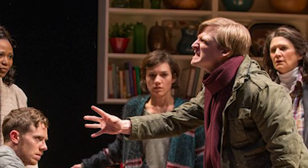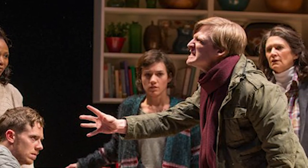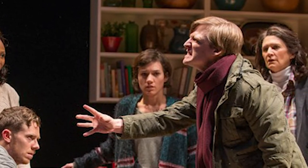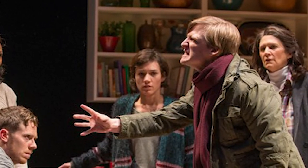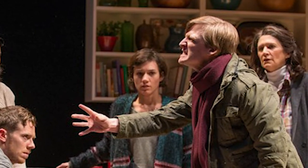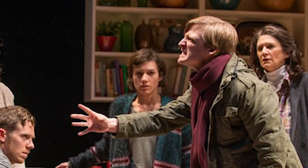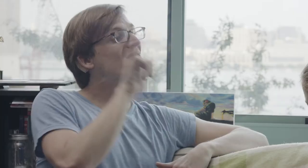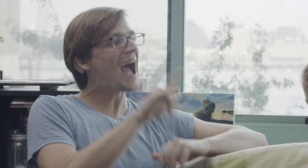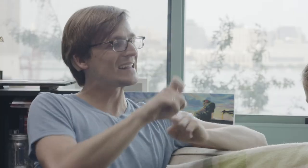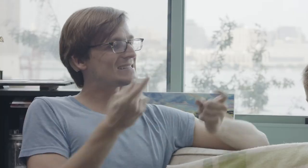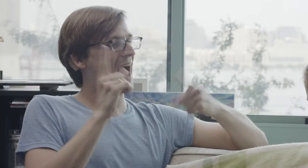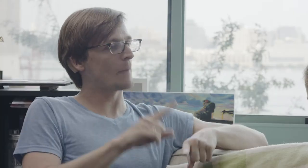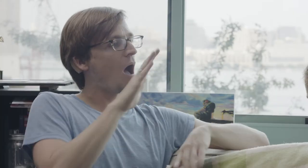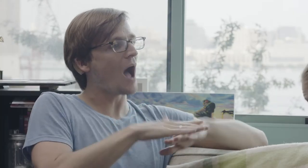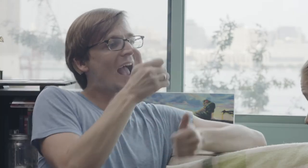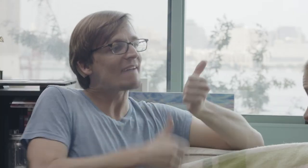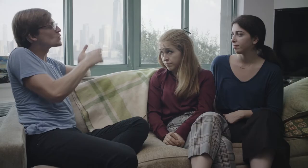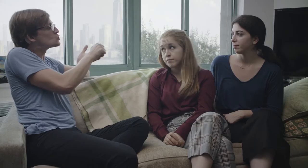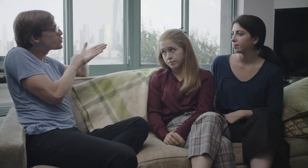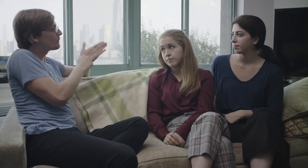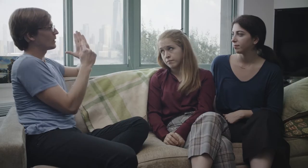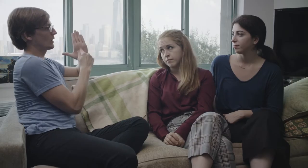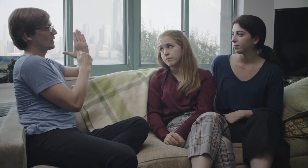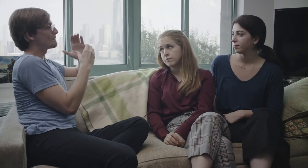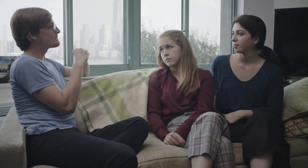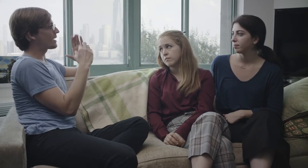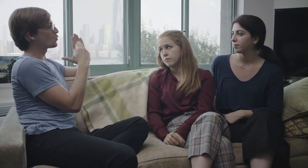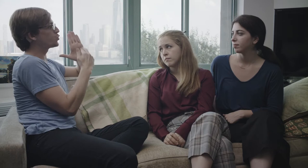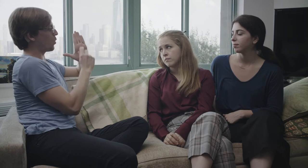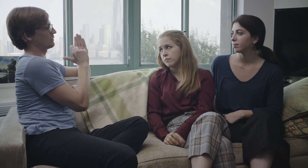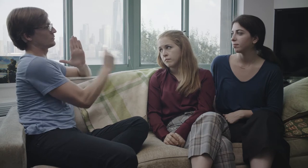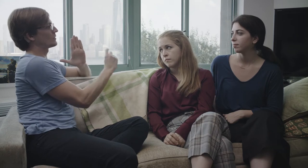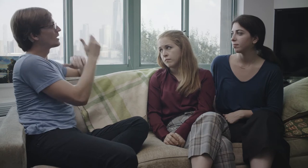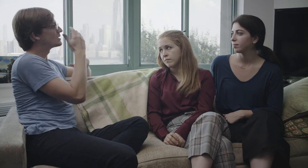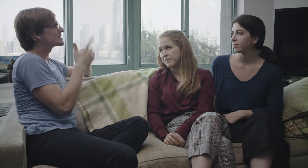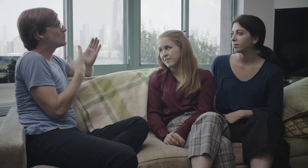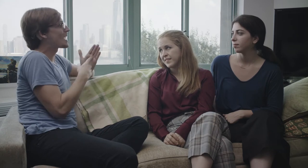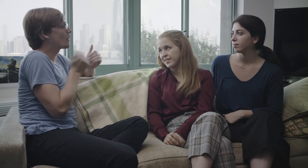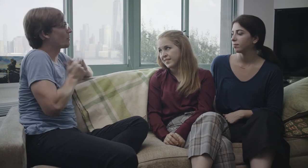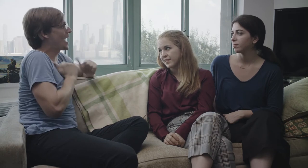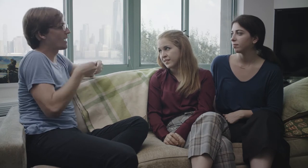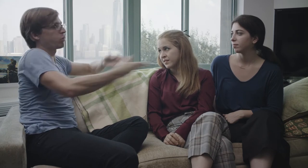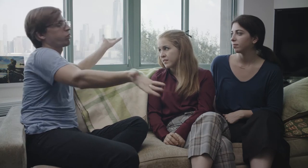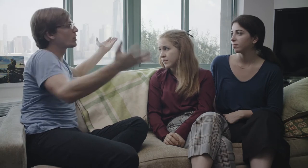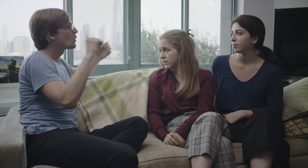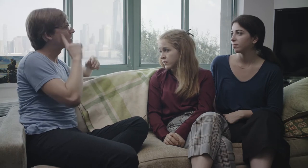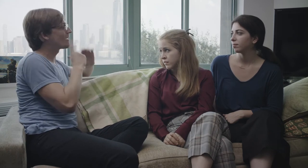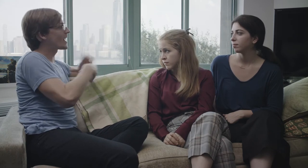has to be played by deaf talent. And that is now printed in the script when it's distributed